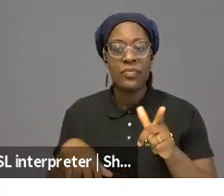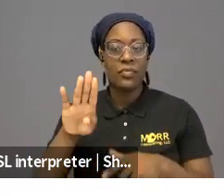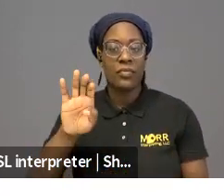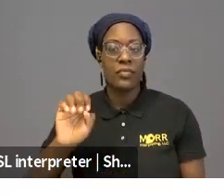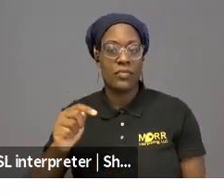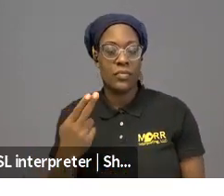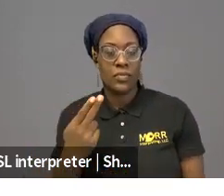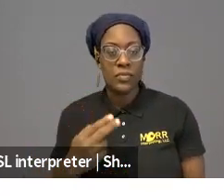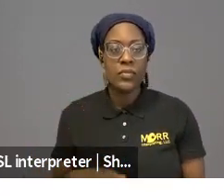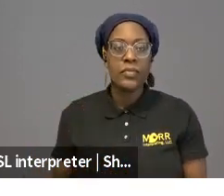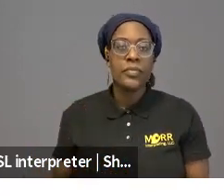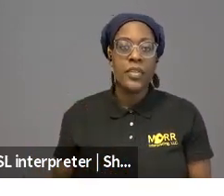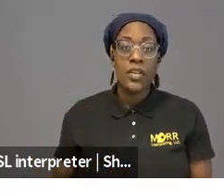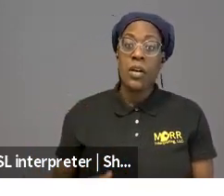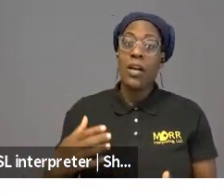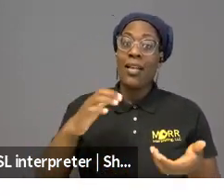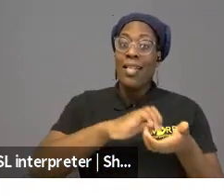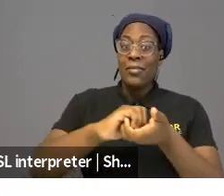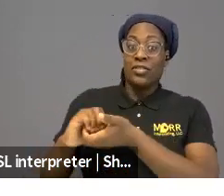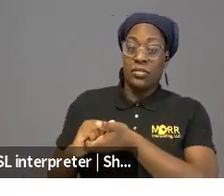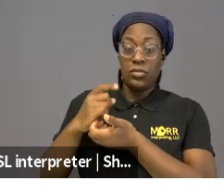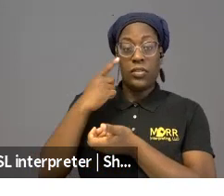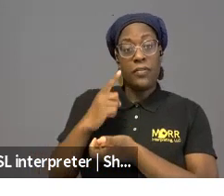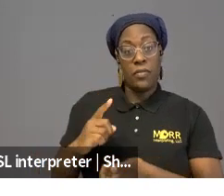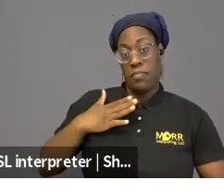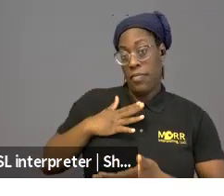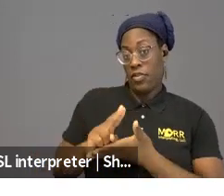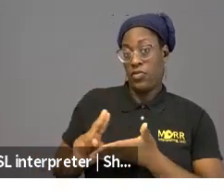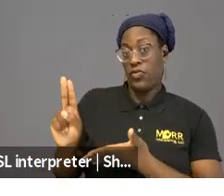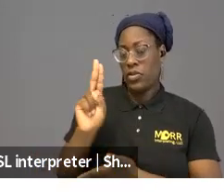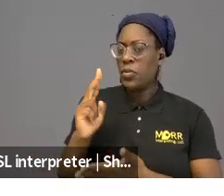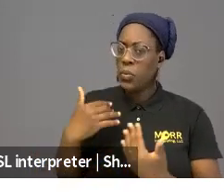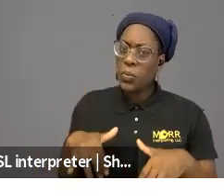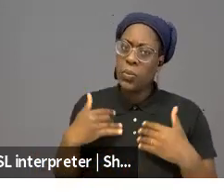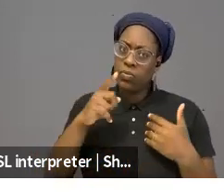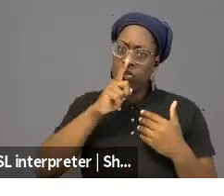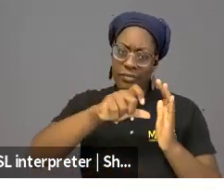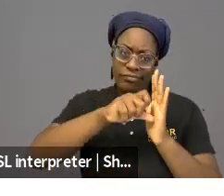center in 2021, partly because of my position but also as I've mentioned, we've continued to